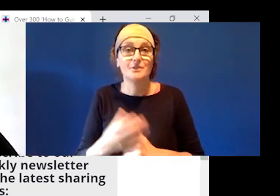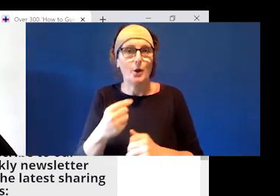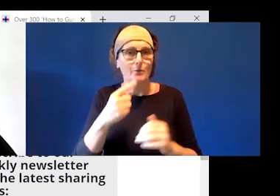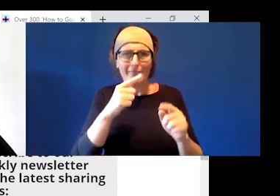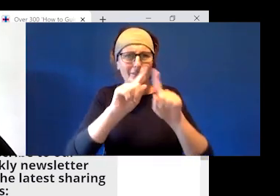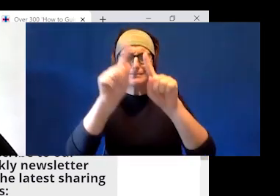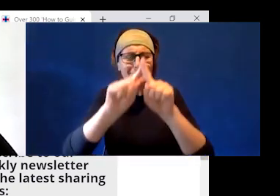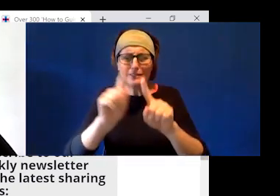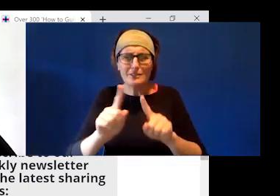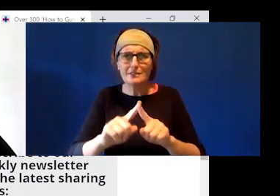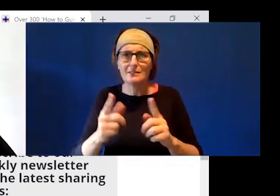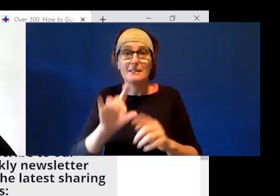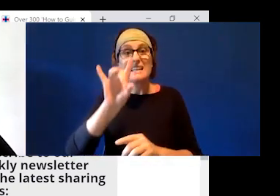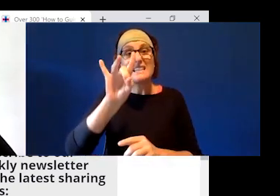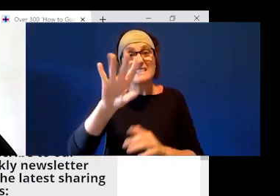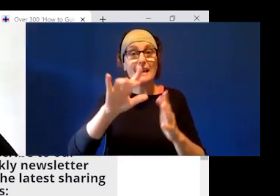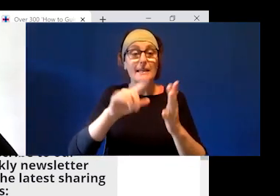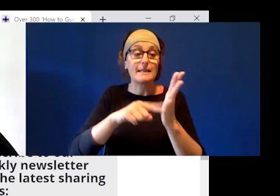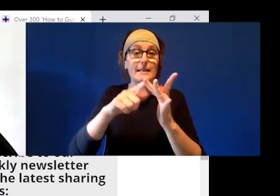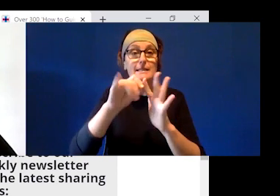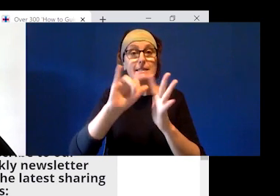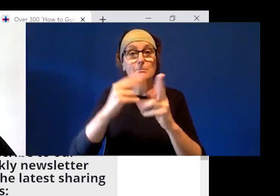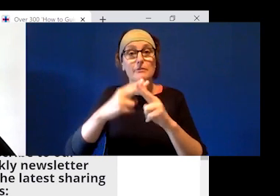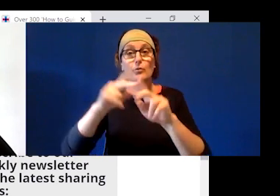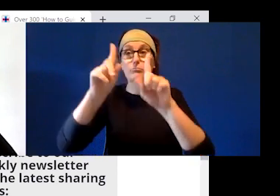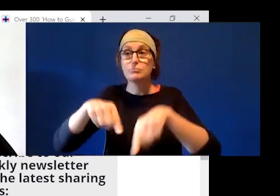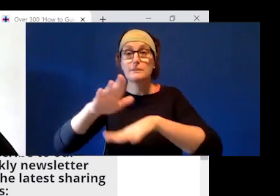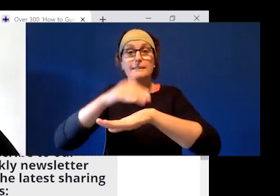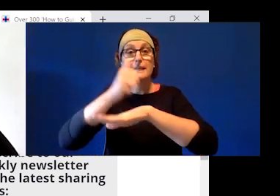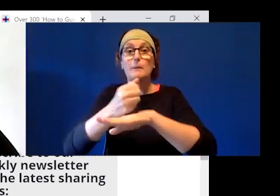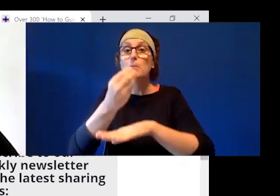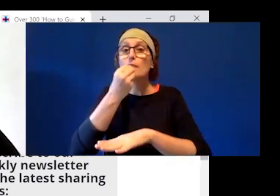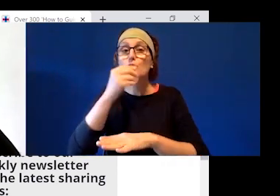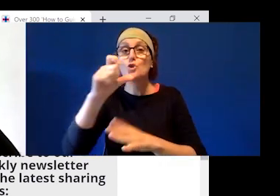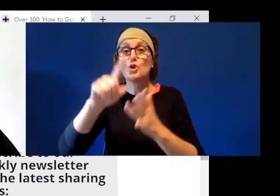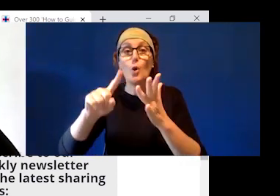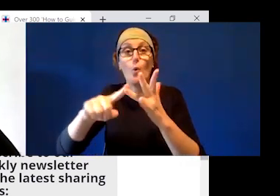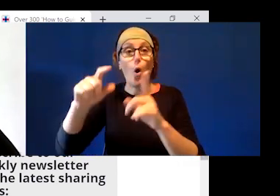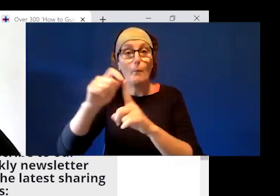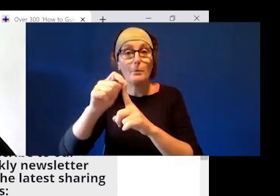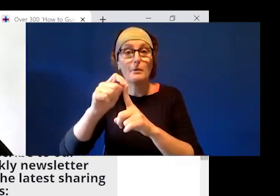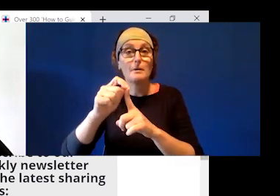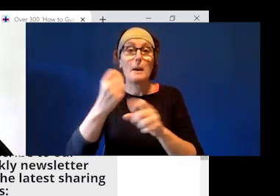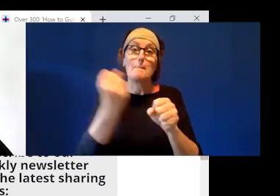A make, bike, good swap session. It goes on